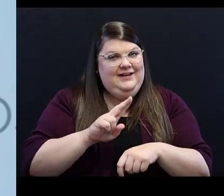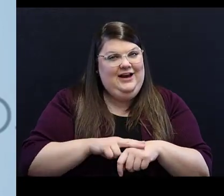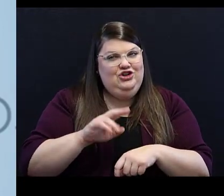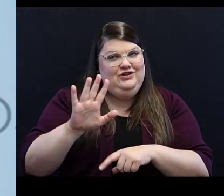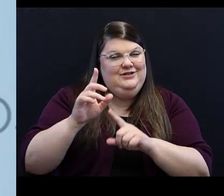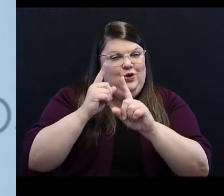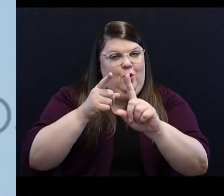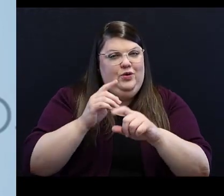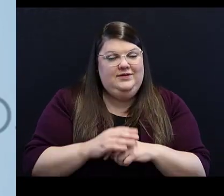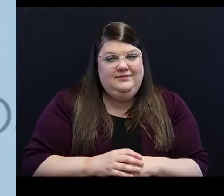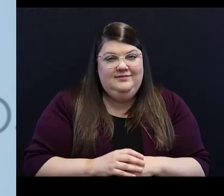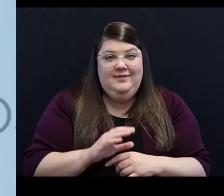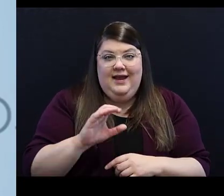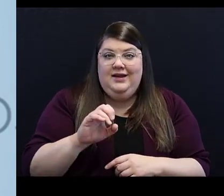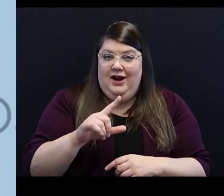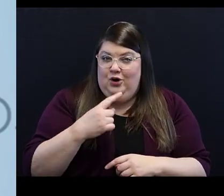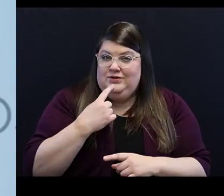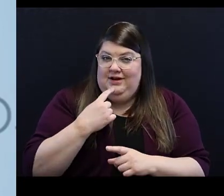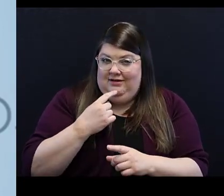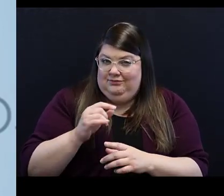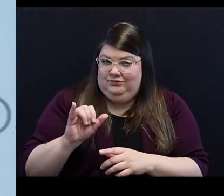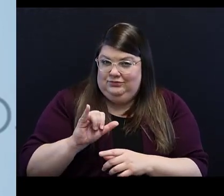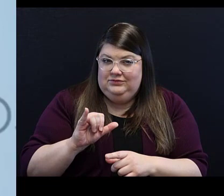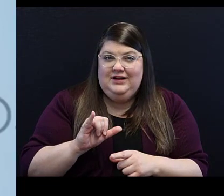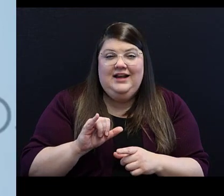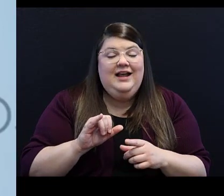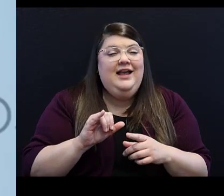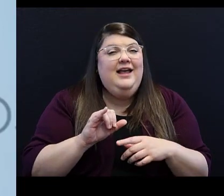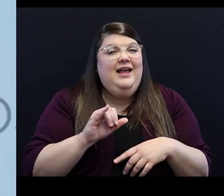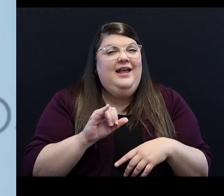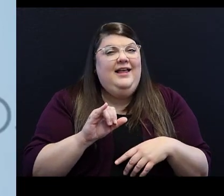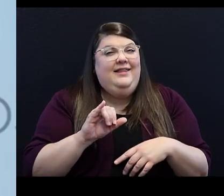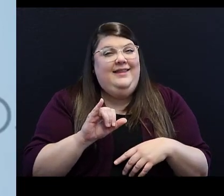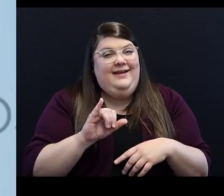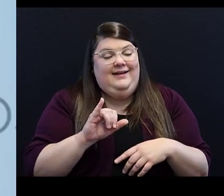As Carol shared with you, the Individuals with Disabilities Education Act (or commonly